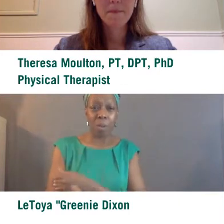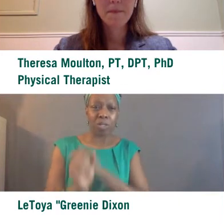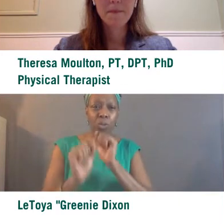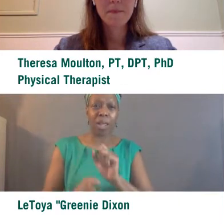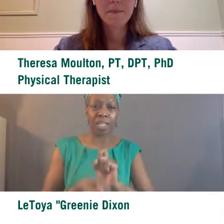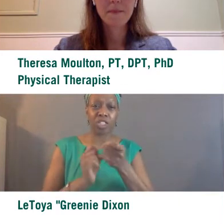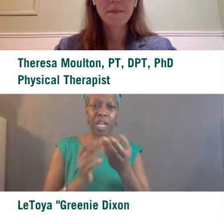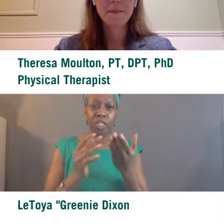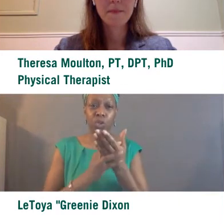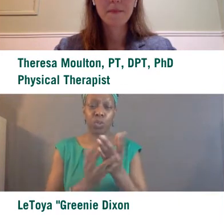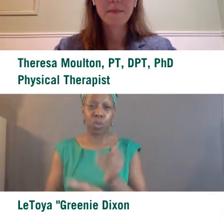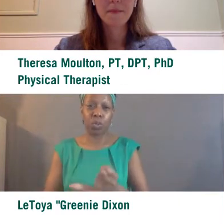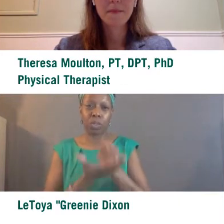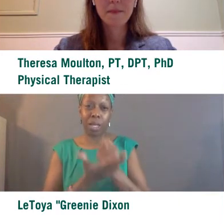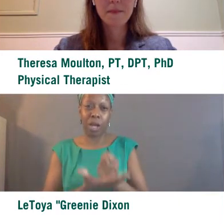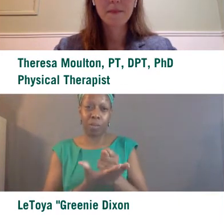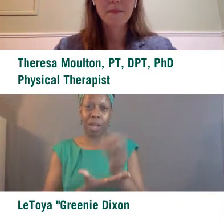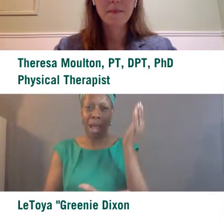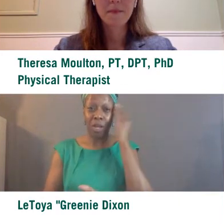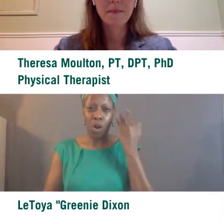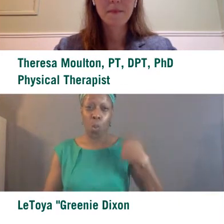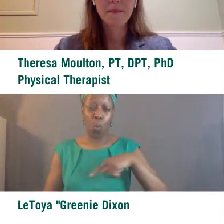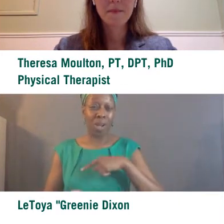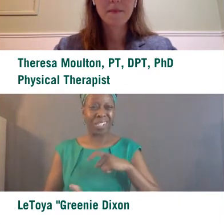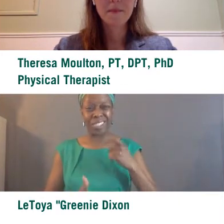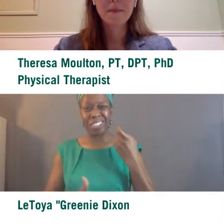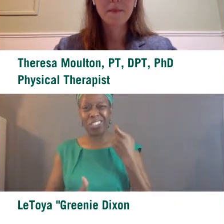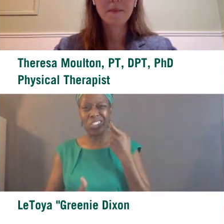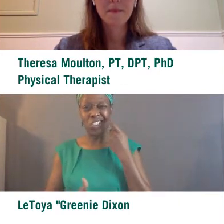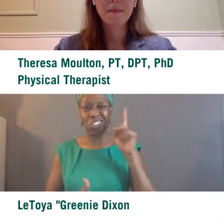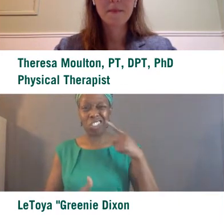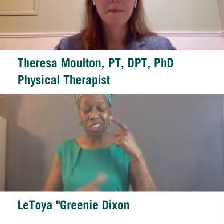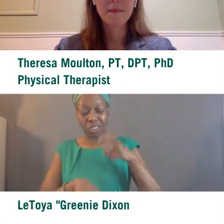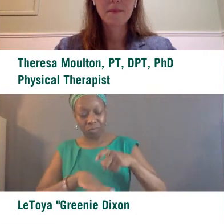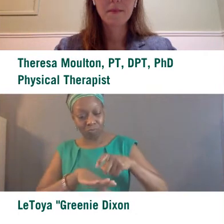I know that we're still sort of at the forefront of some of this research, but where are we?